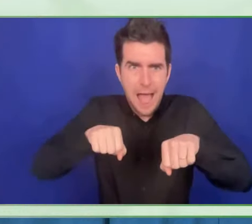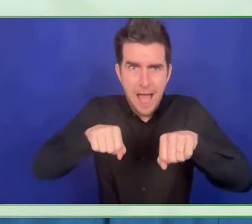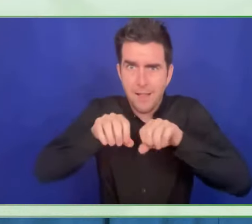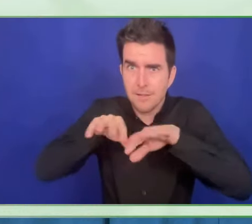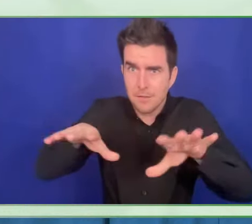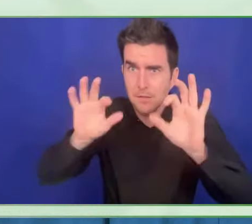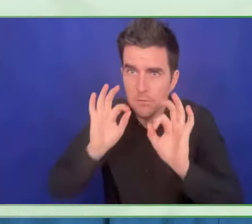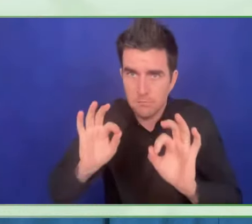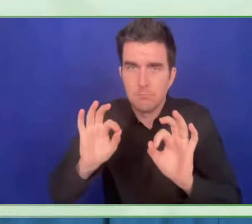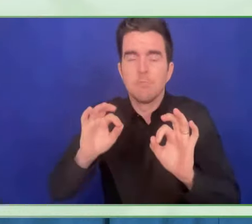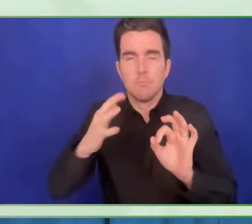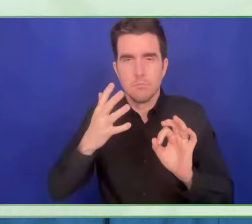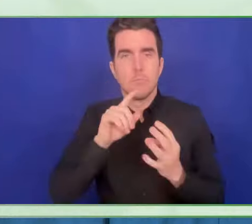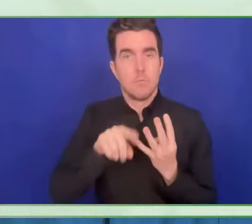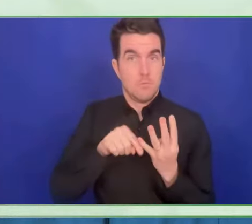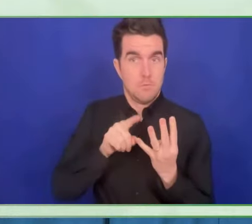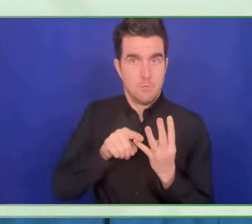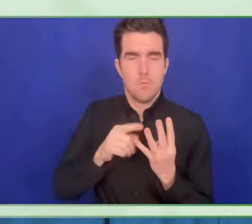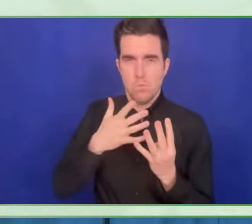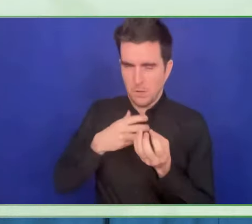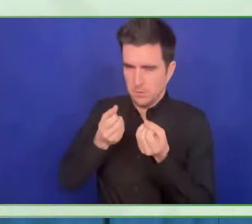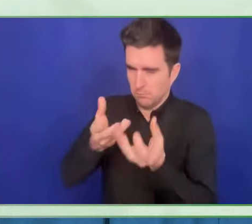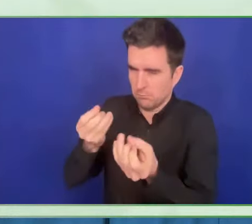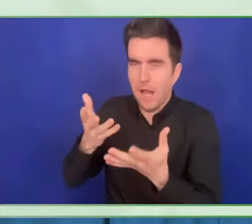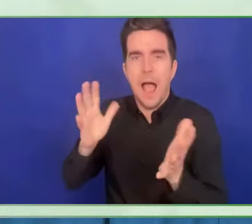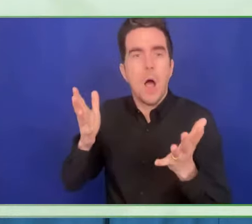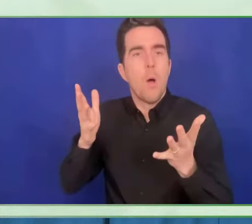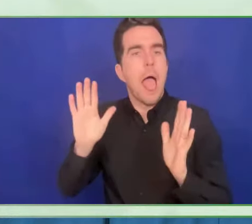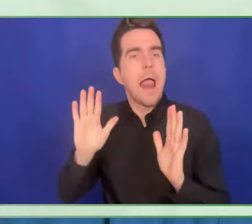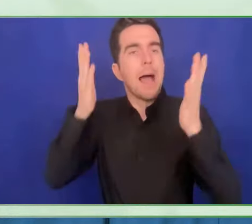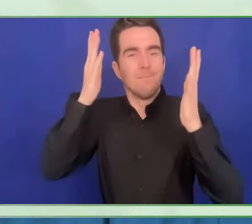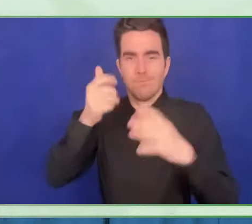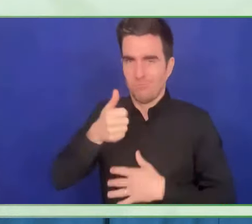But we think there is a need for having more practical guidance, to